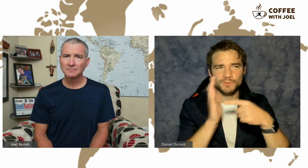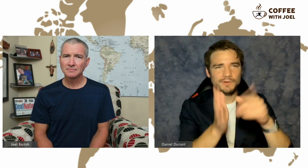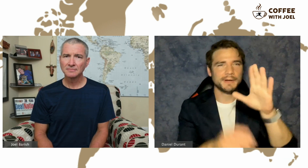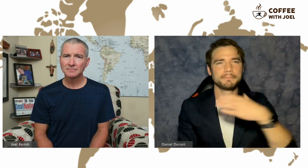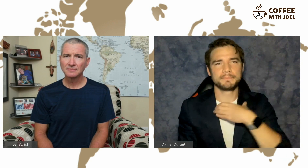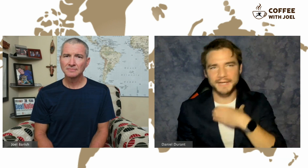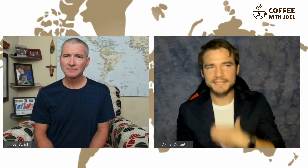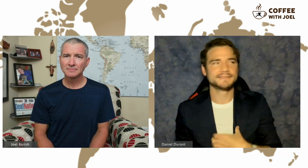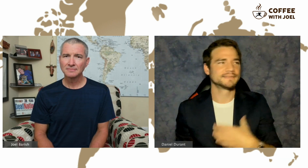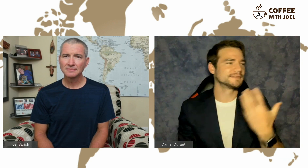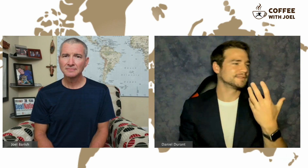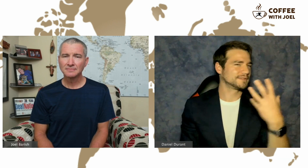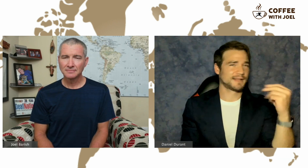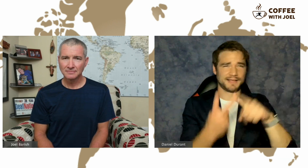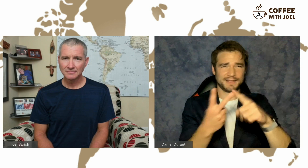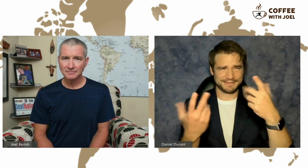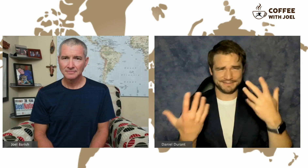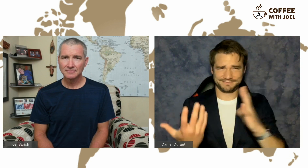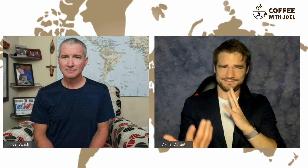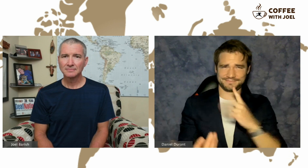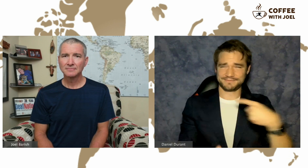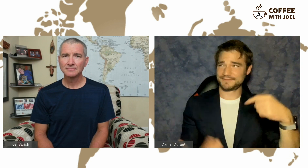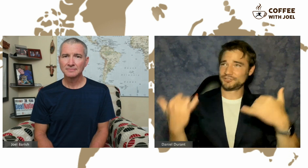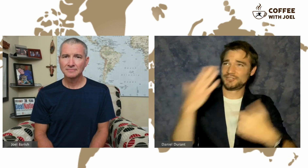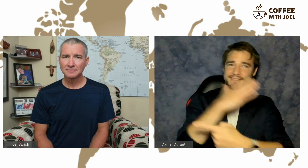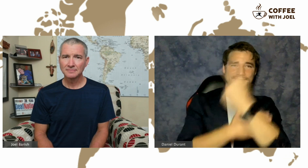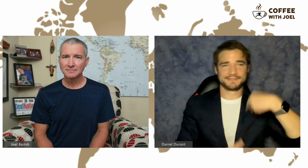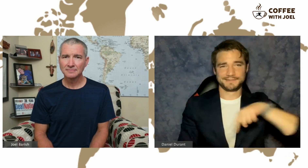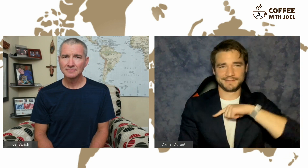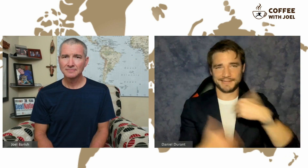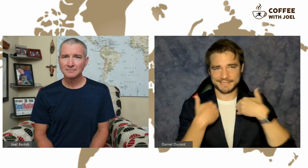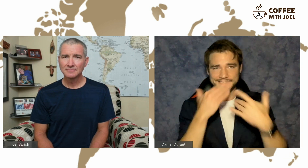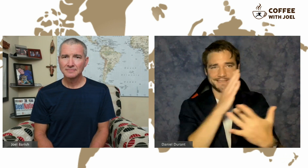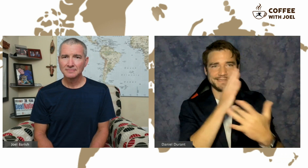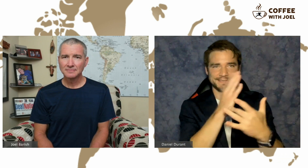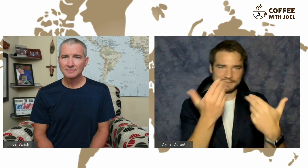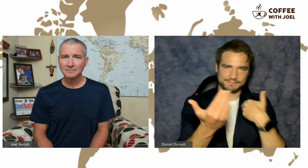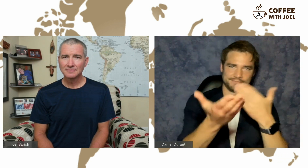Just show your passion, and today we have technology